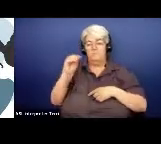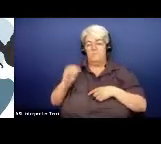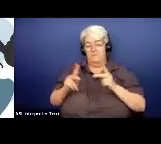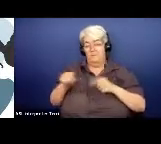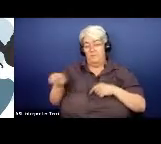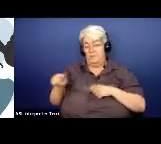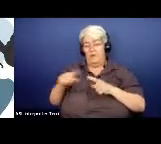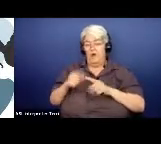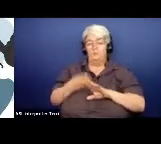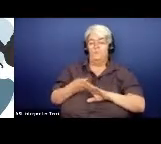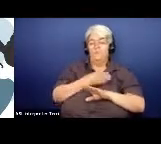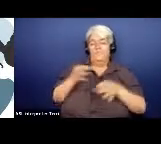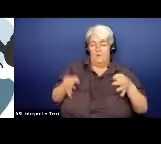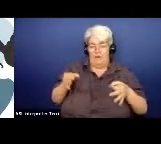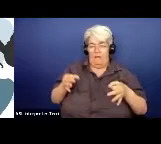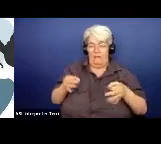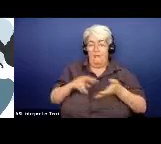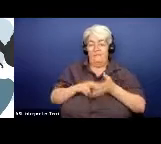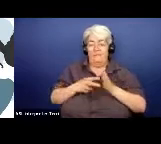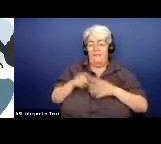pre-trial. They are presentenced